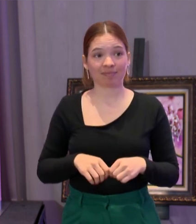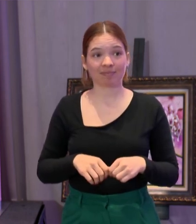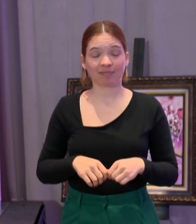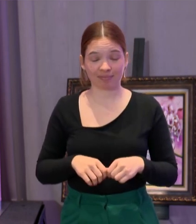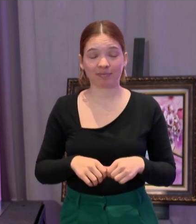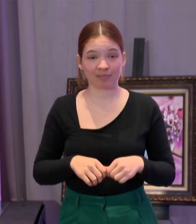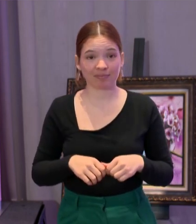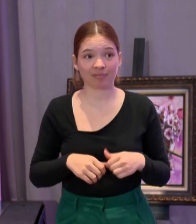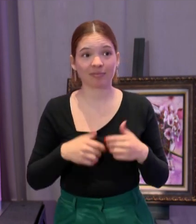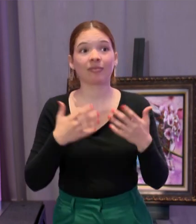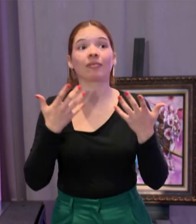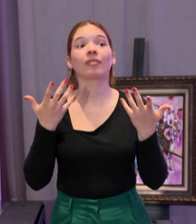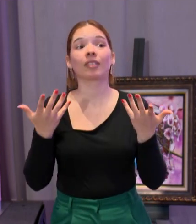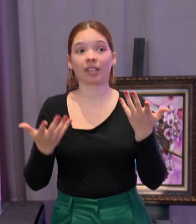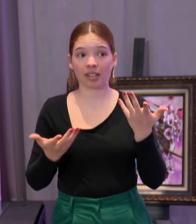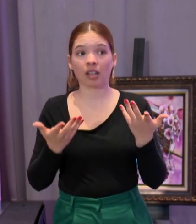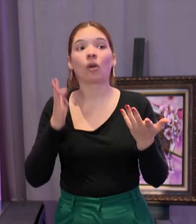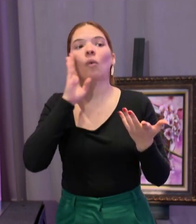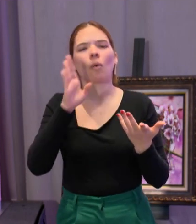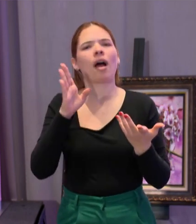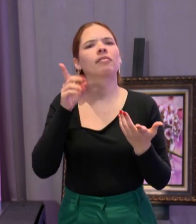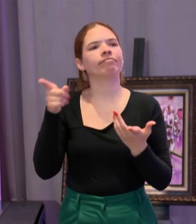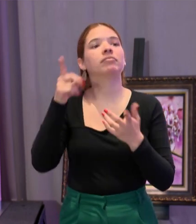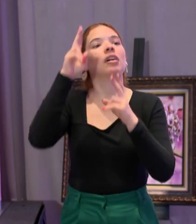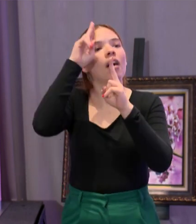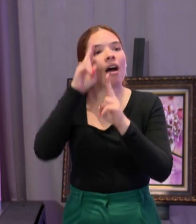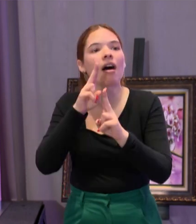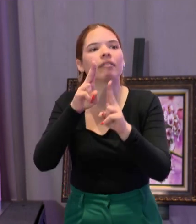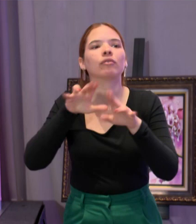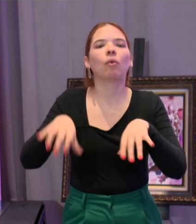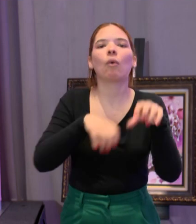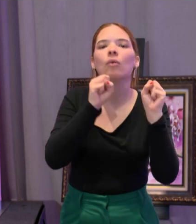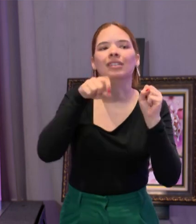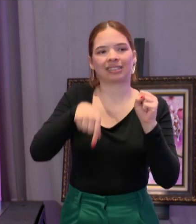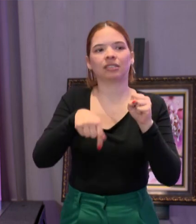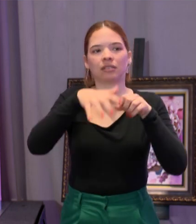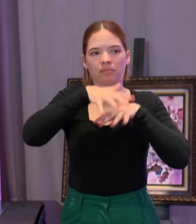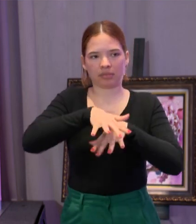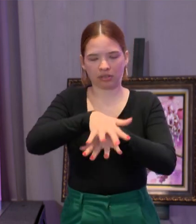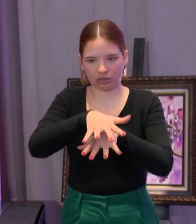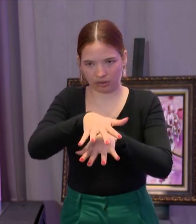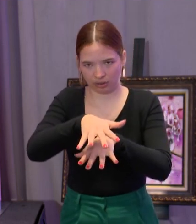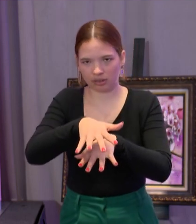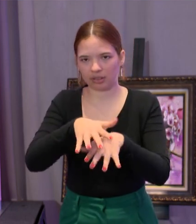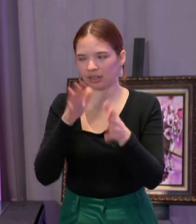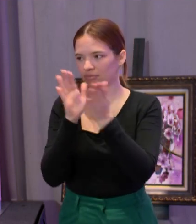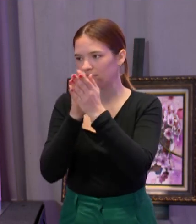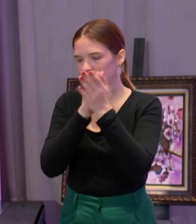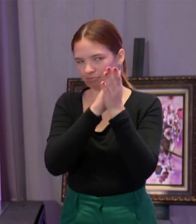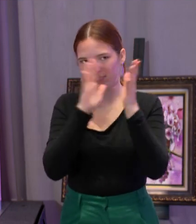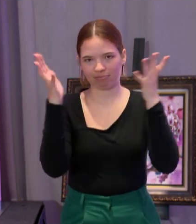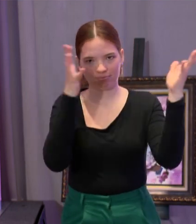ELEMENTARY STAR AND D.C. NATIVE WILL BE HONORARY MARSHAL AND HOST OF THE PARADE. COME ON.